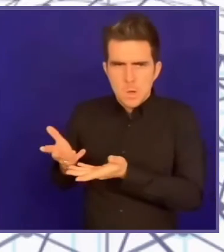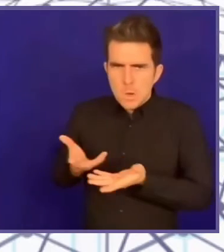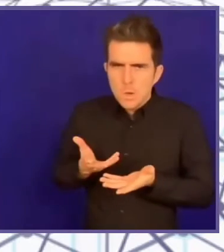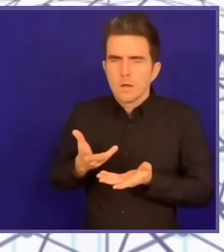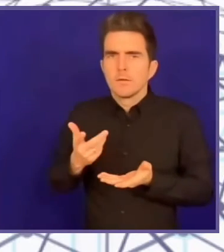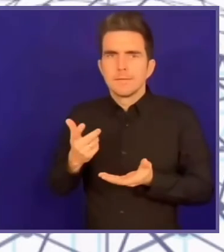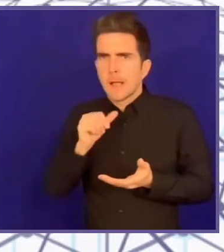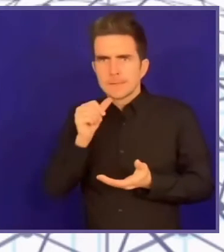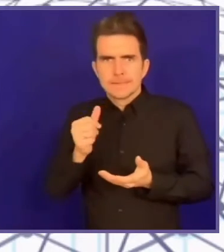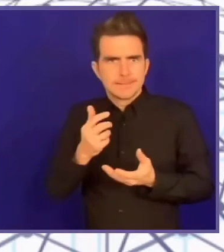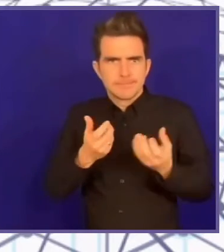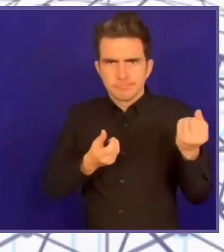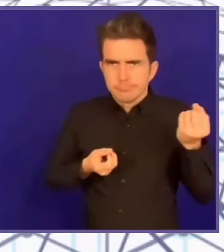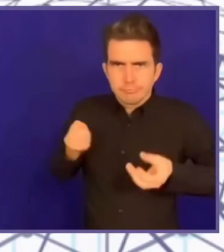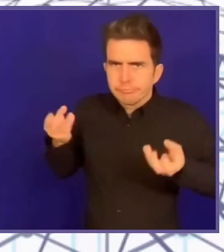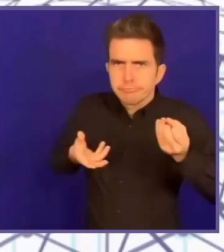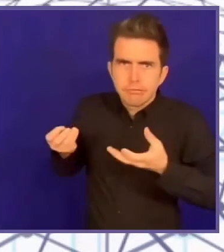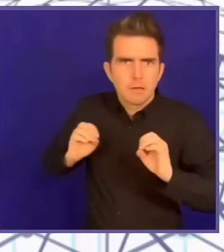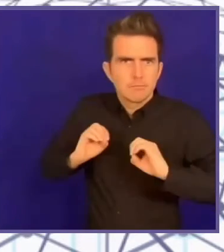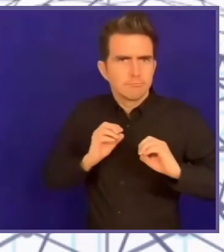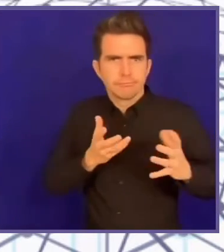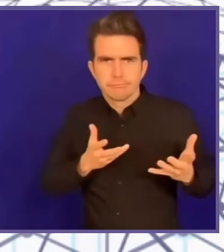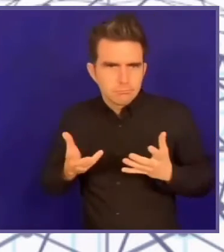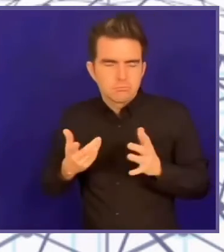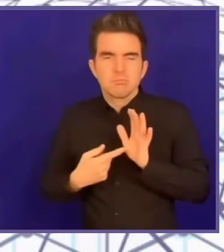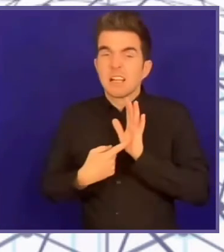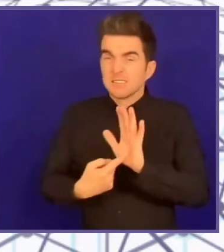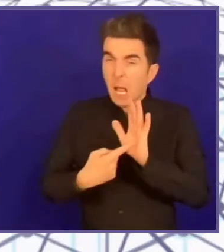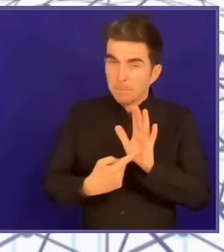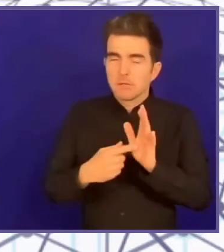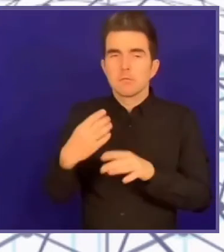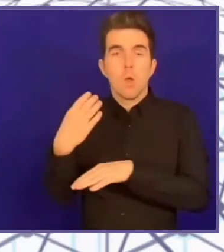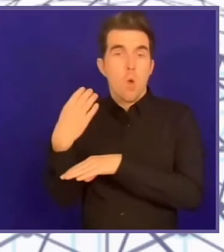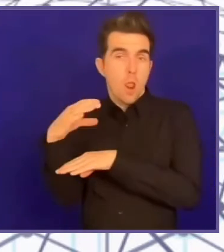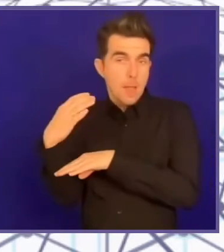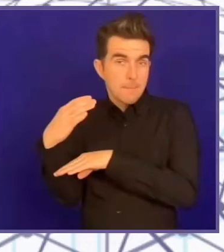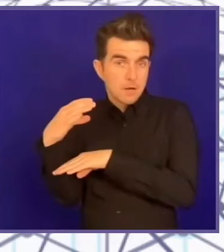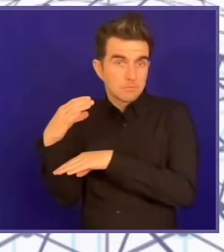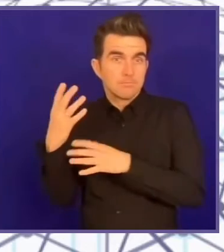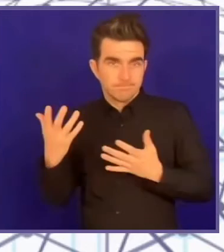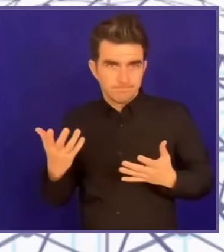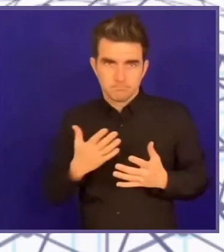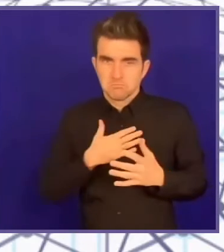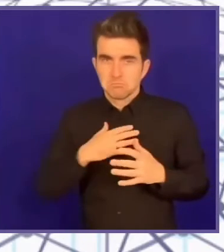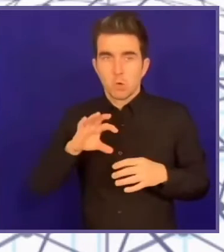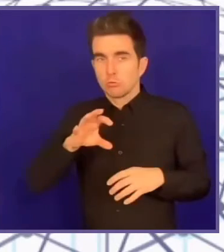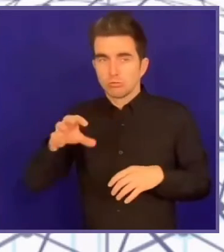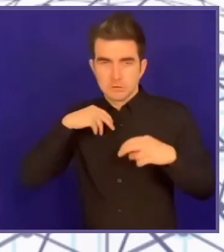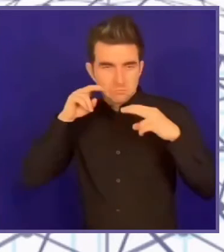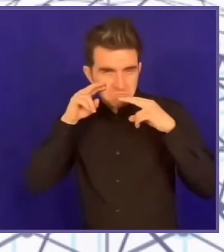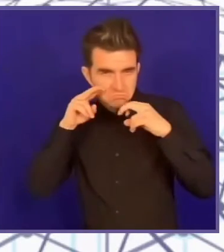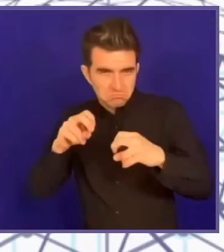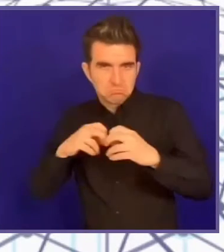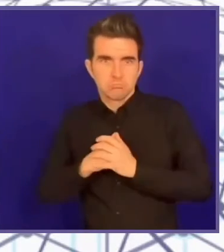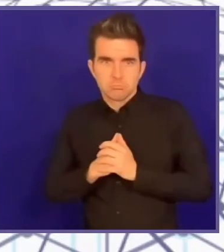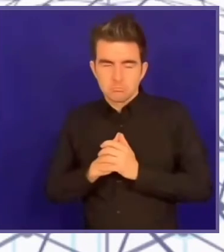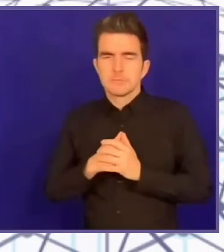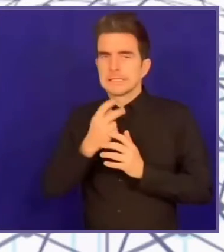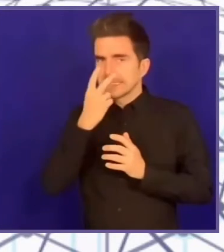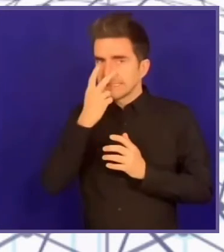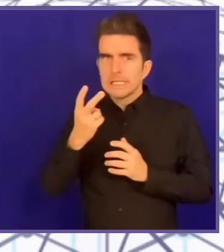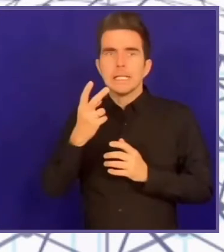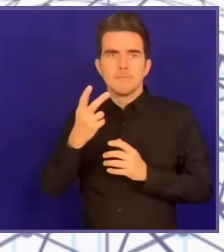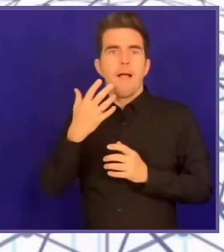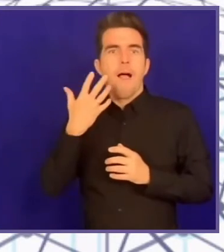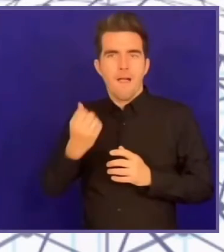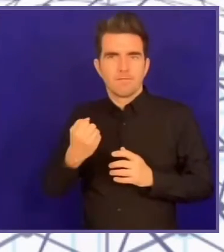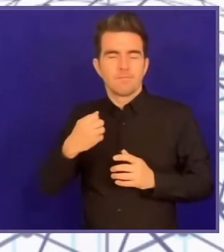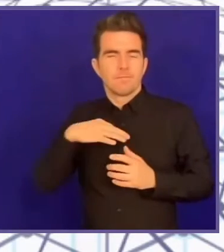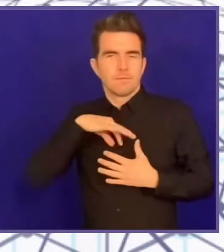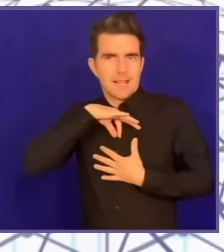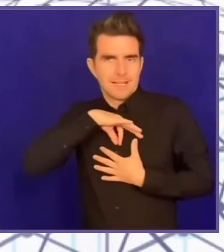other forms of disadvantage such as gender, race and poverty have been shown to shape children's